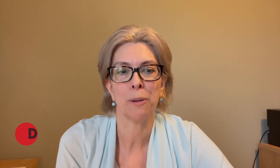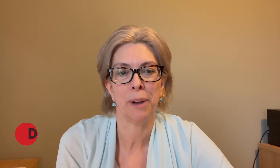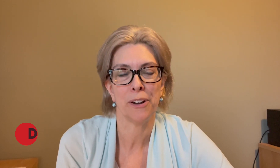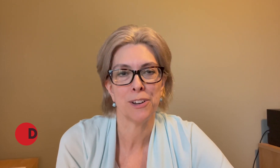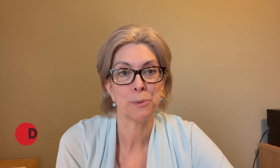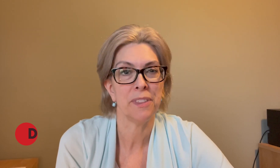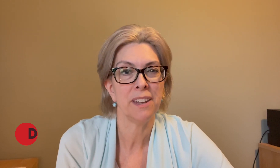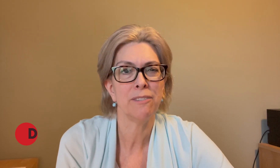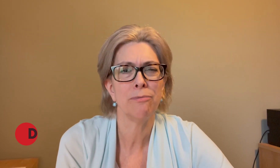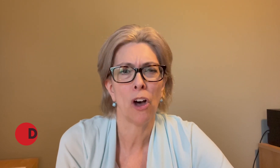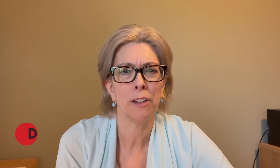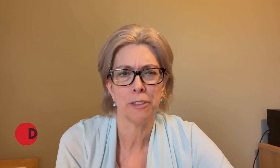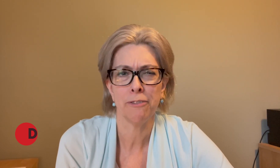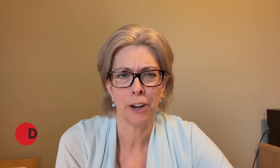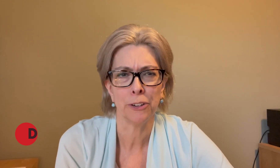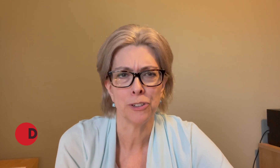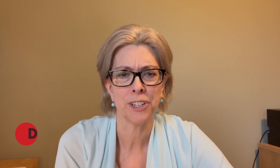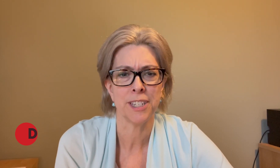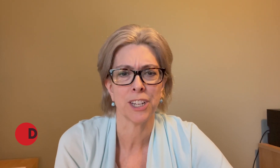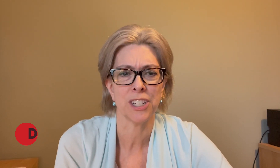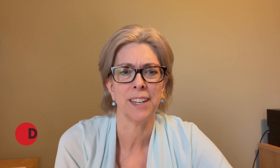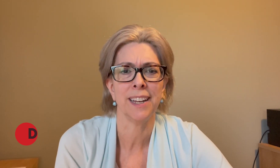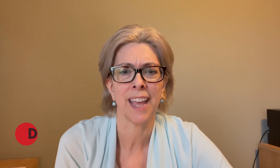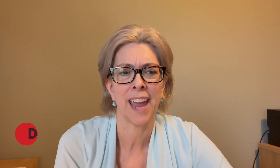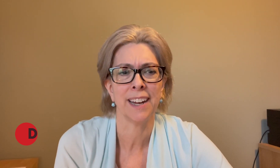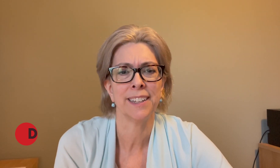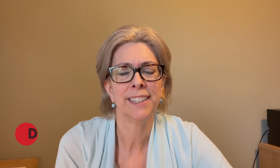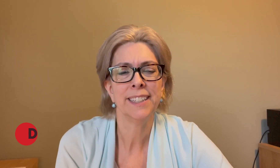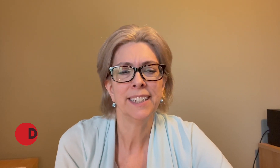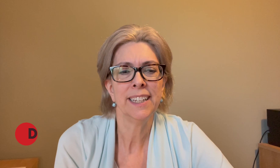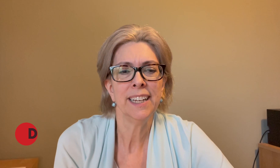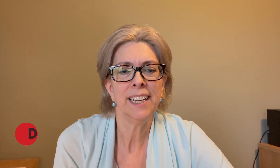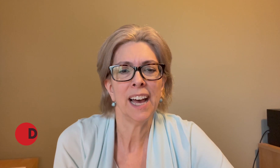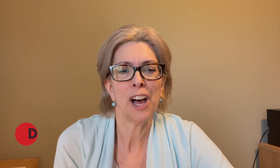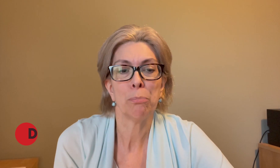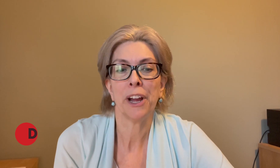to break down barriers within all of the federal jurisdiction